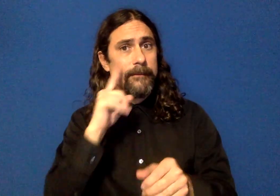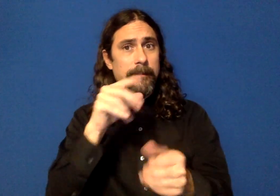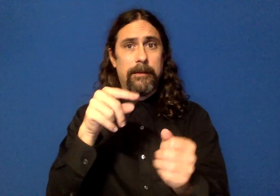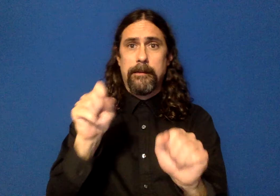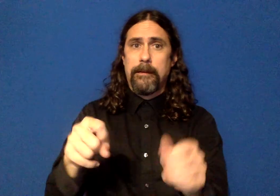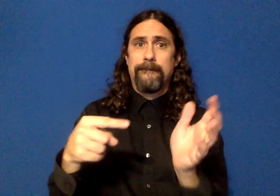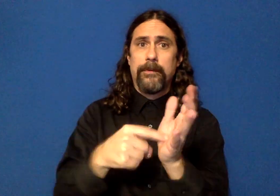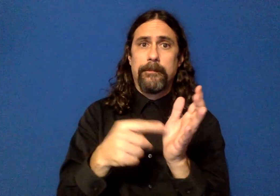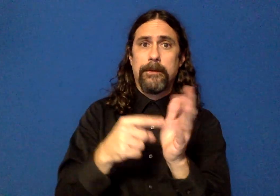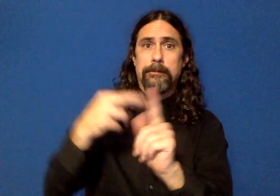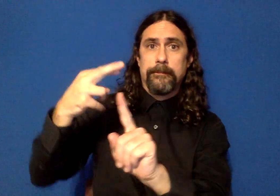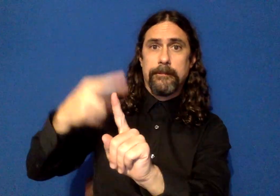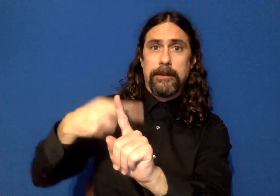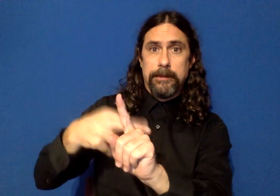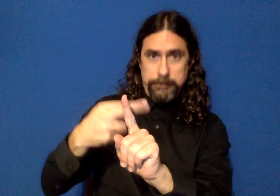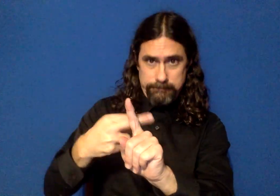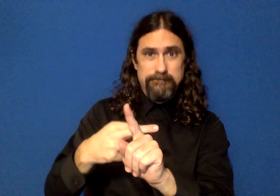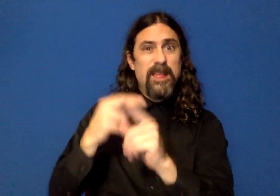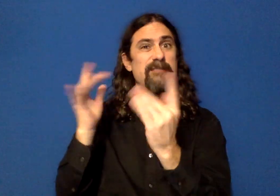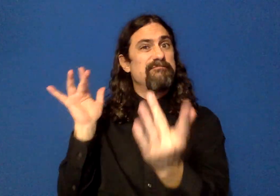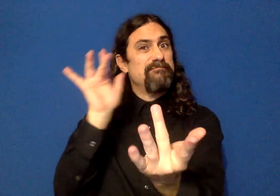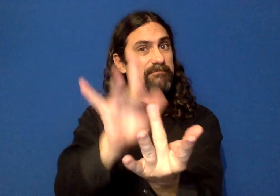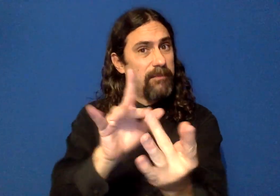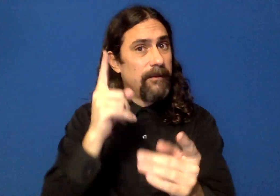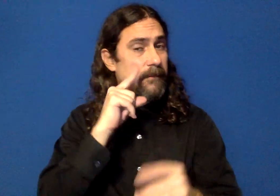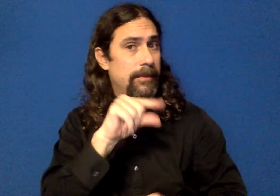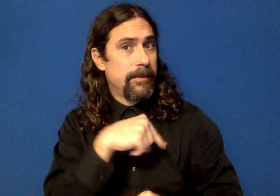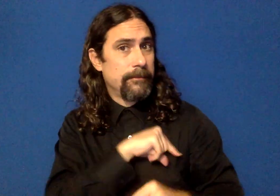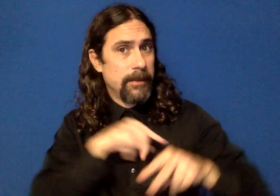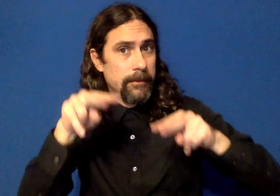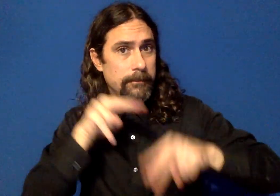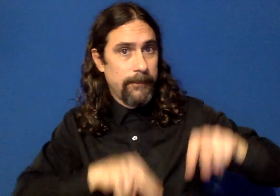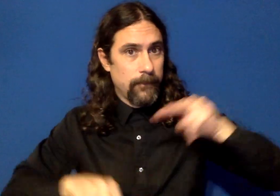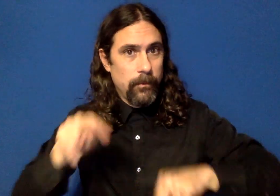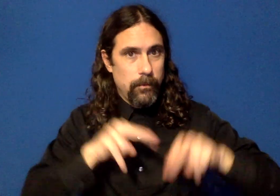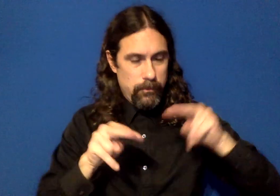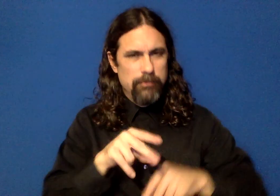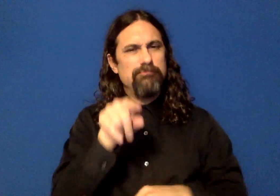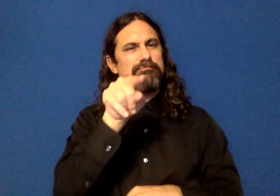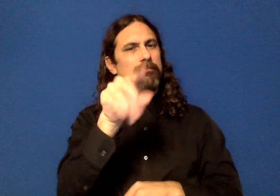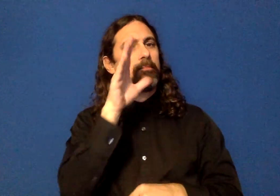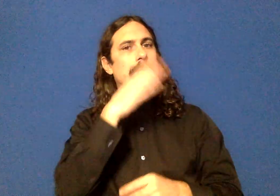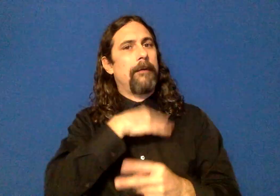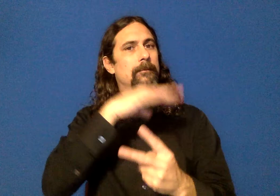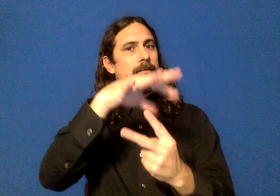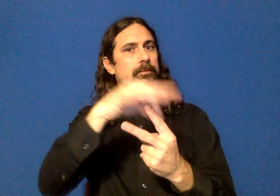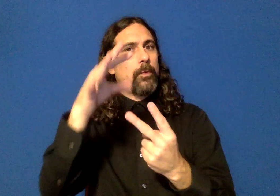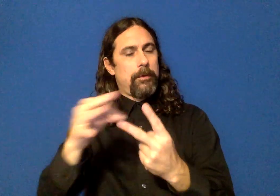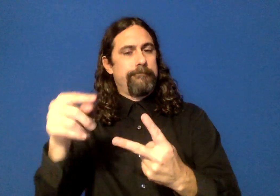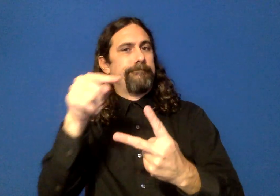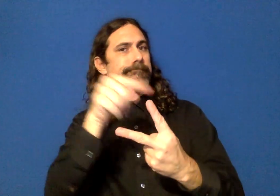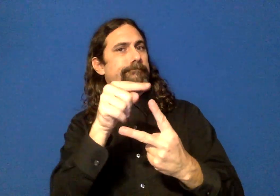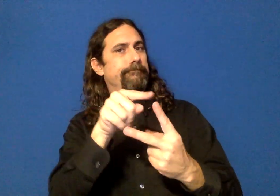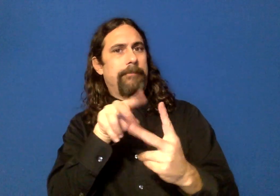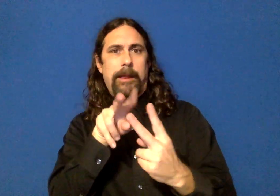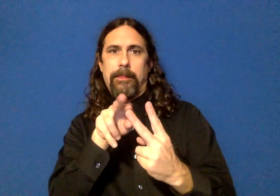you will have the option to either undergo a credit check or provide proof of positive rental